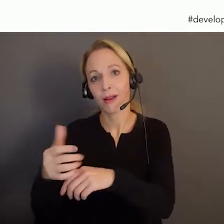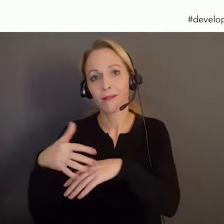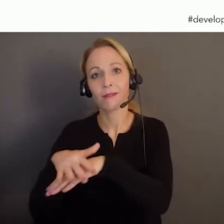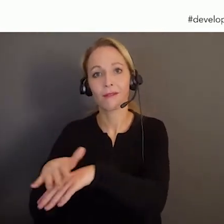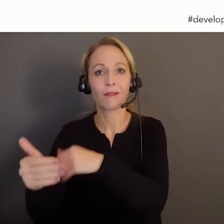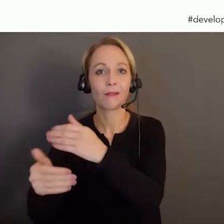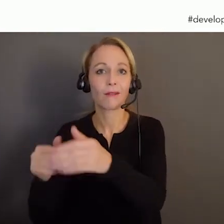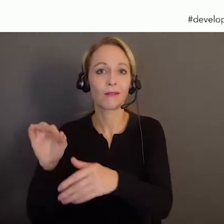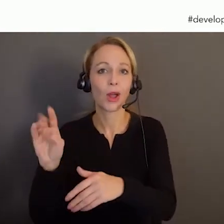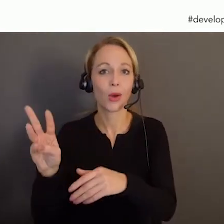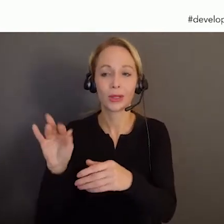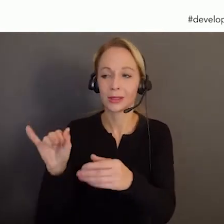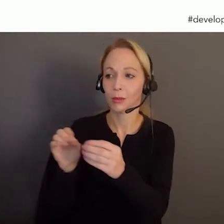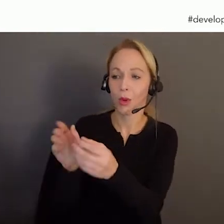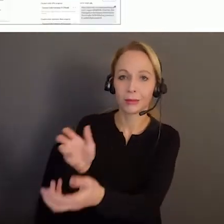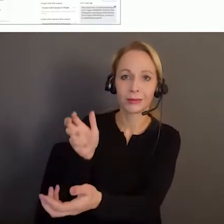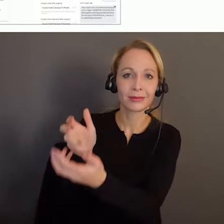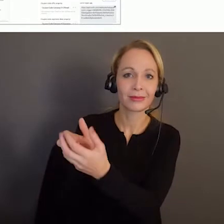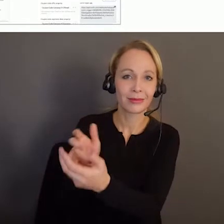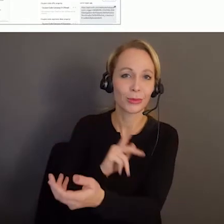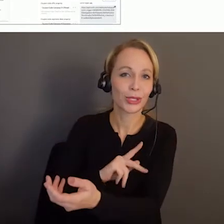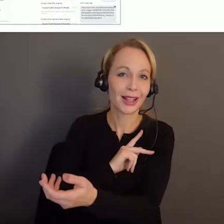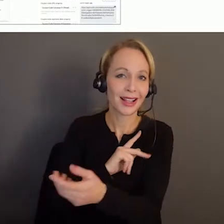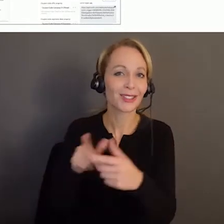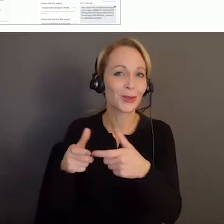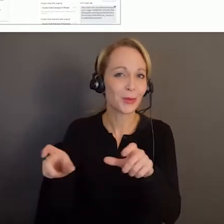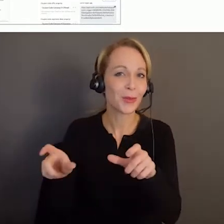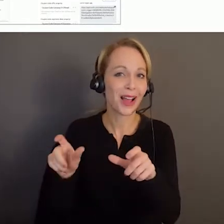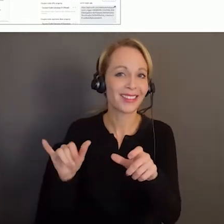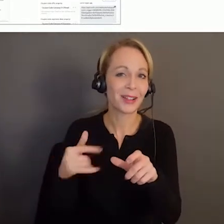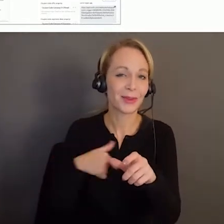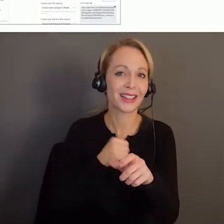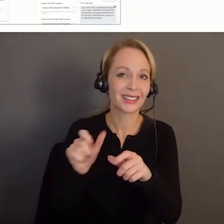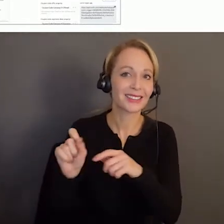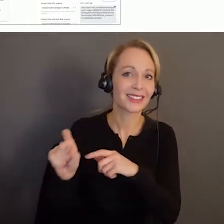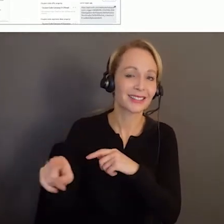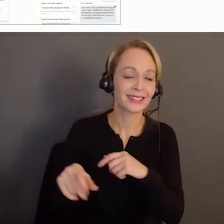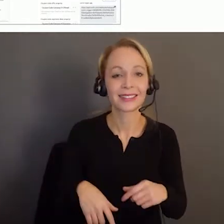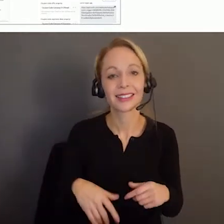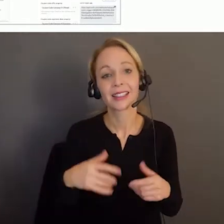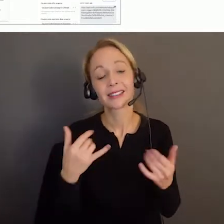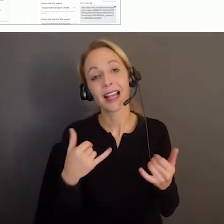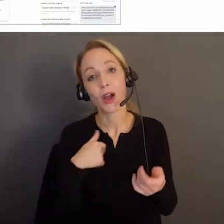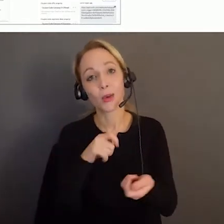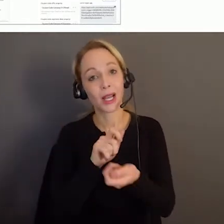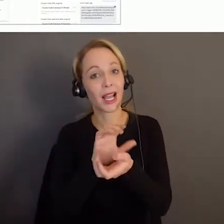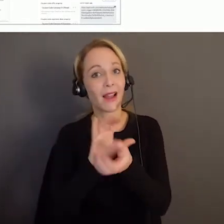HAPPENING TO TRIGGER THE WORK FLOW THAT IT'S CUSTOMIZED TO BE SENT. GET INTO IT.